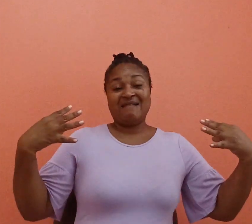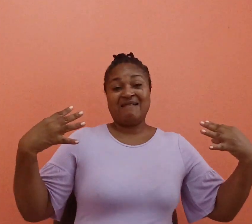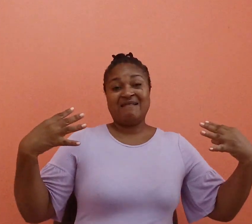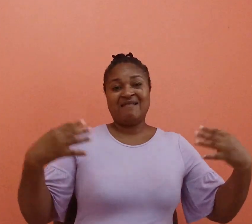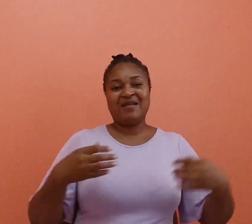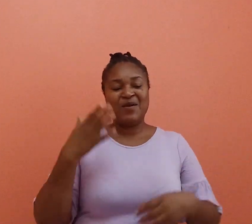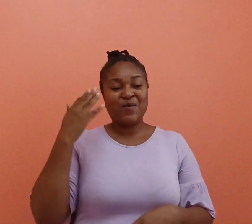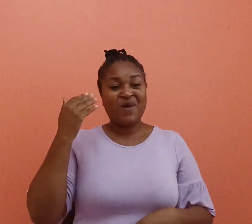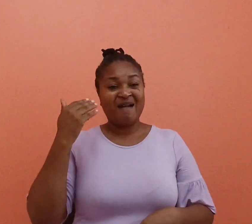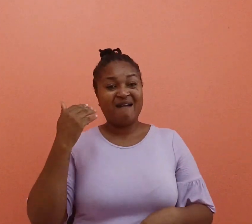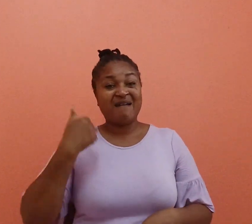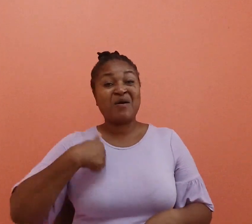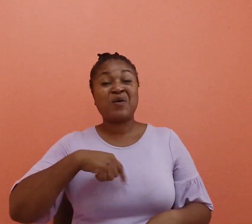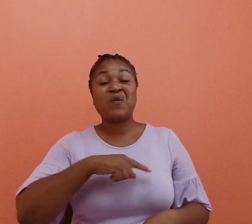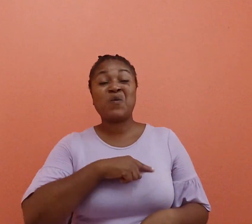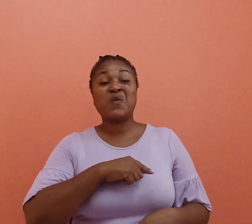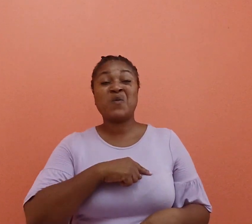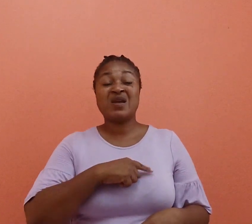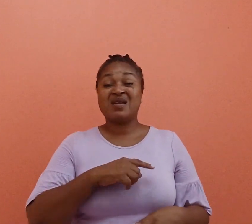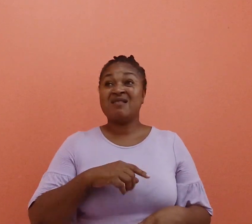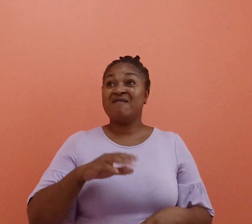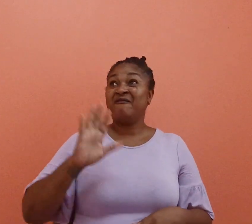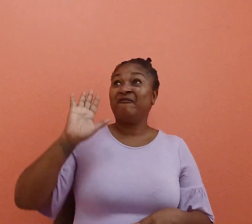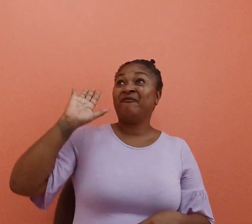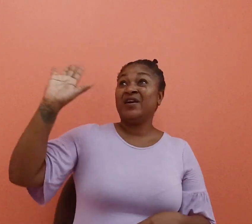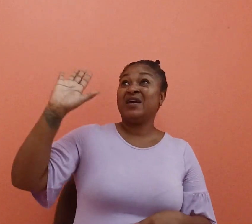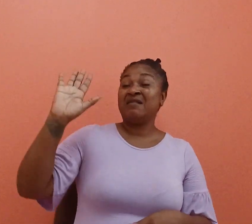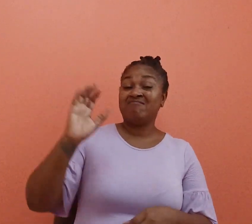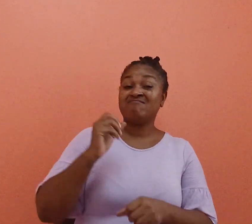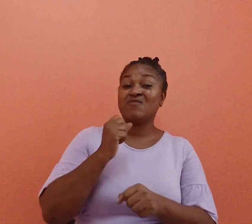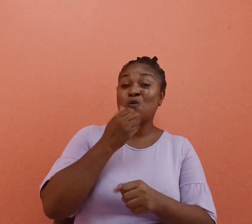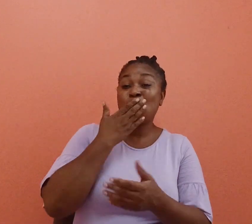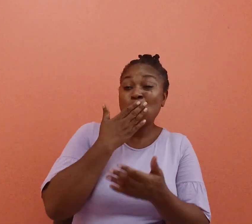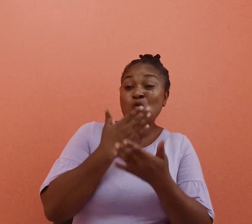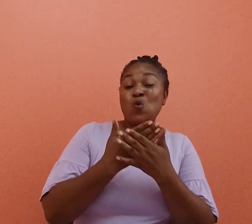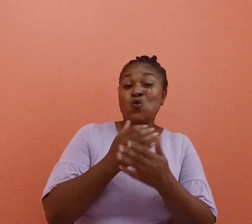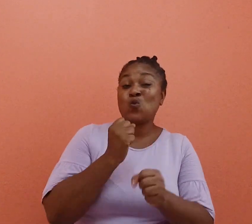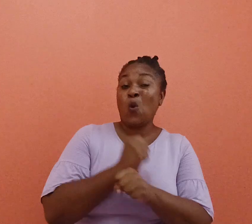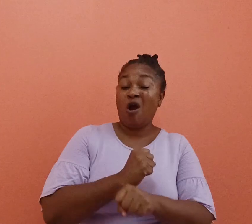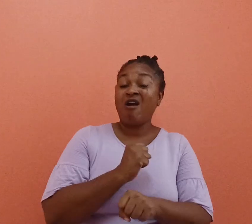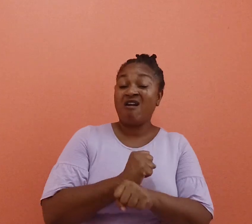For we are God's handiwork,